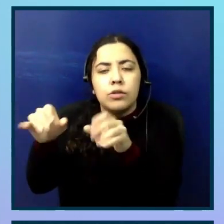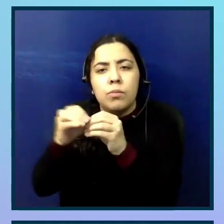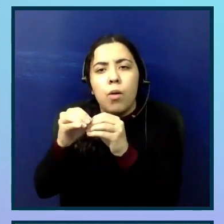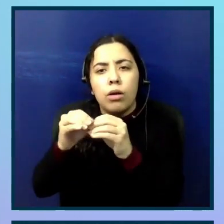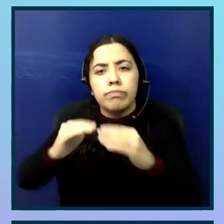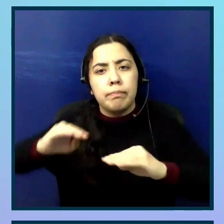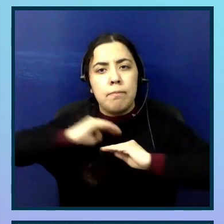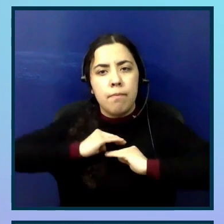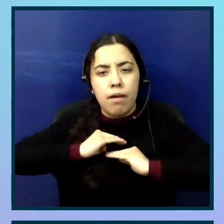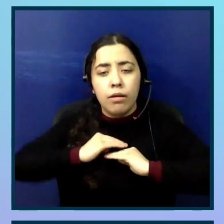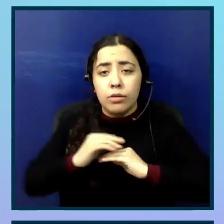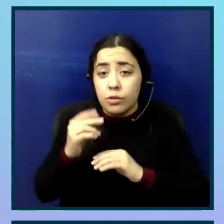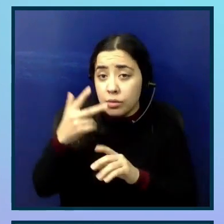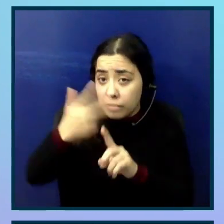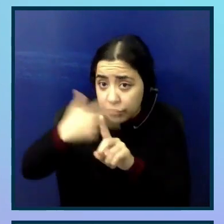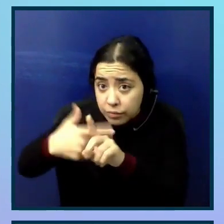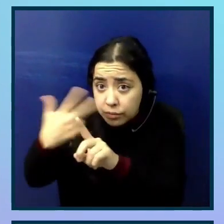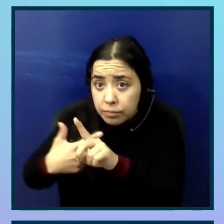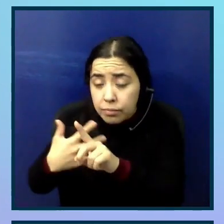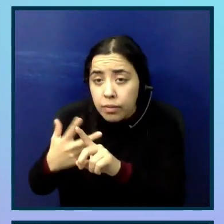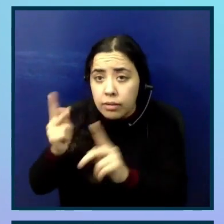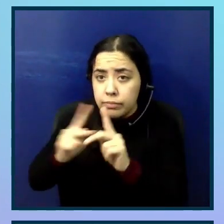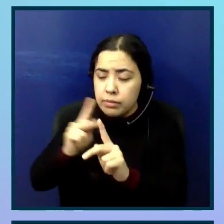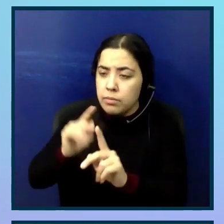as a top priority until we reached our goal.